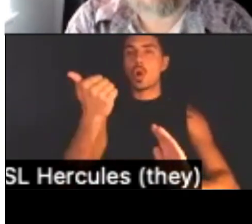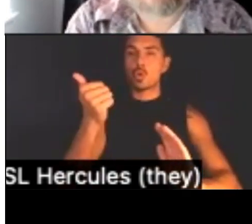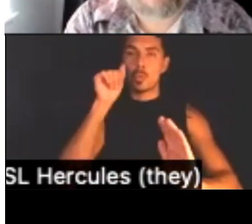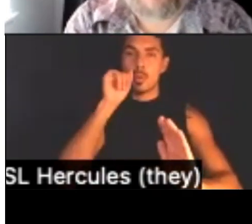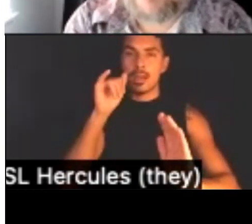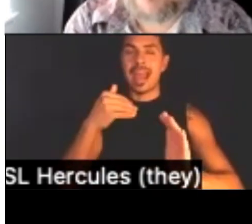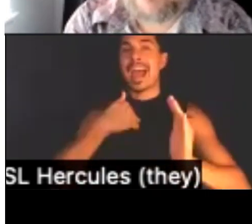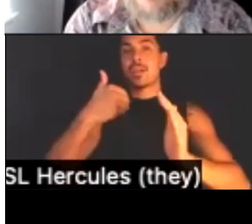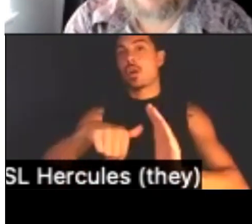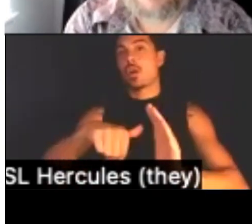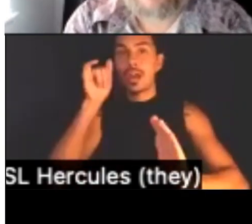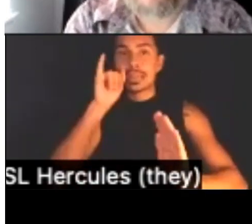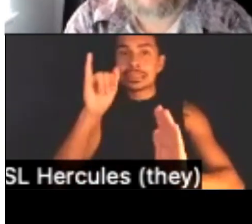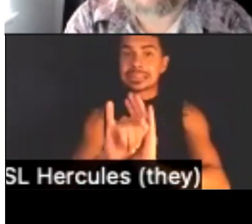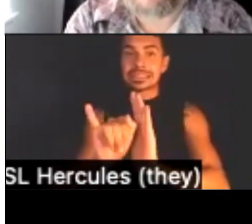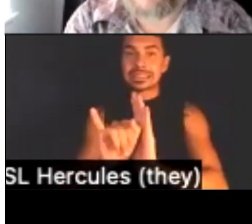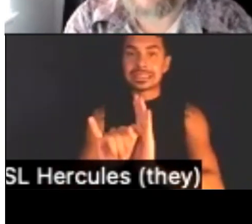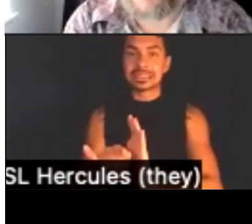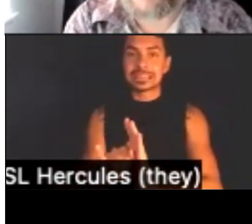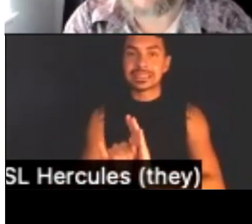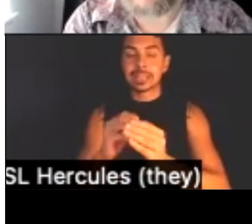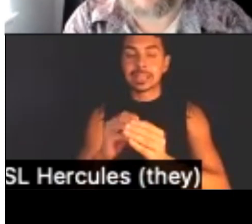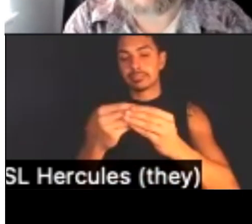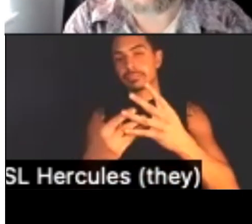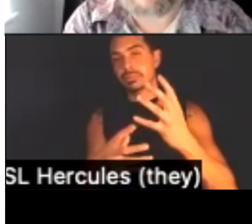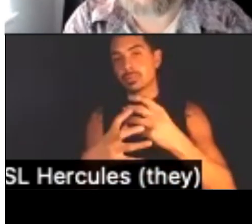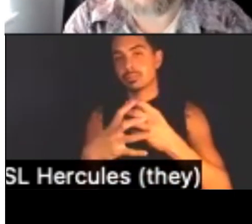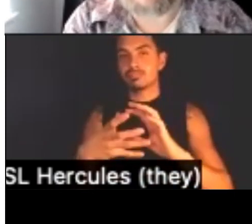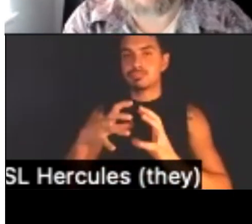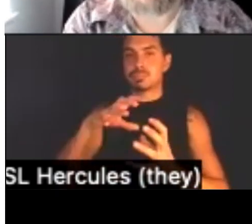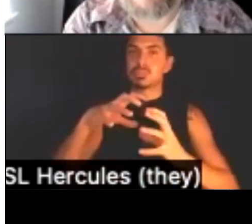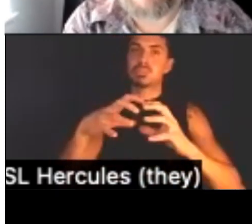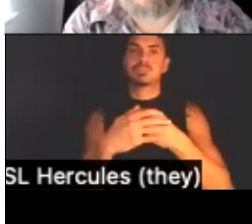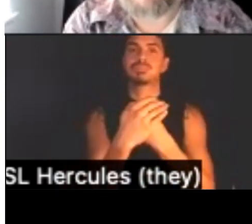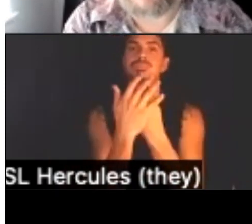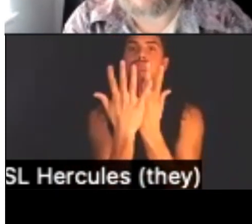Having 911 called can increase somebody's level of harm,